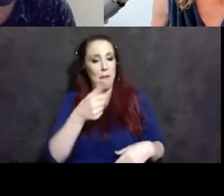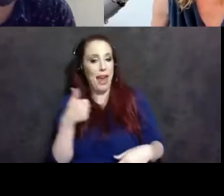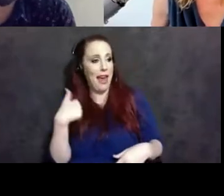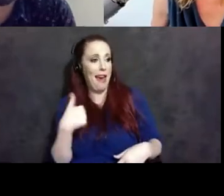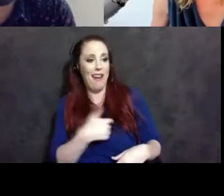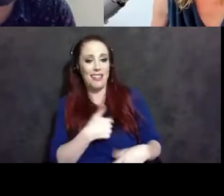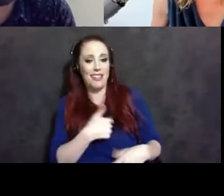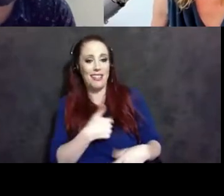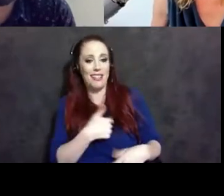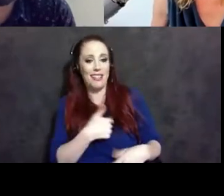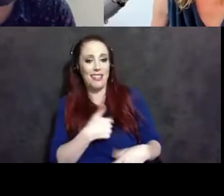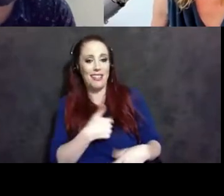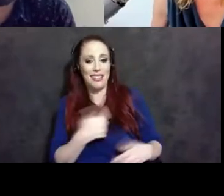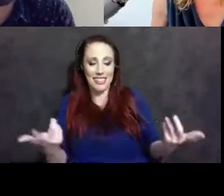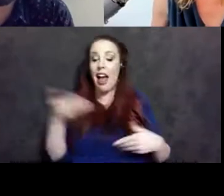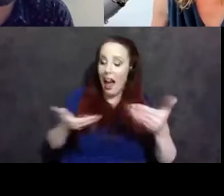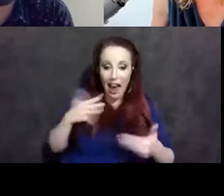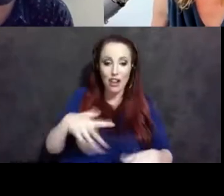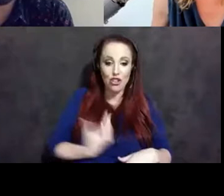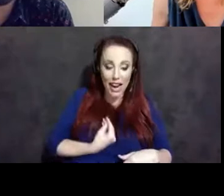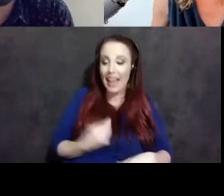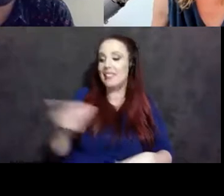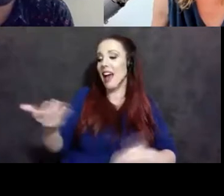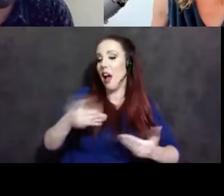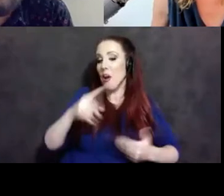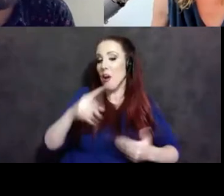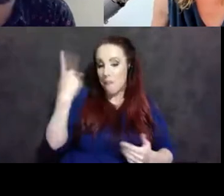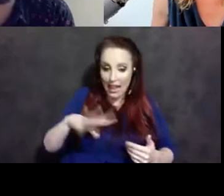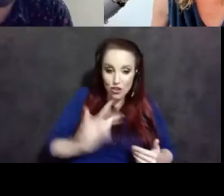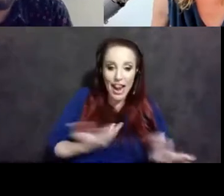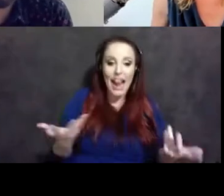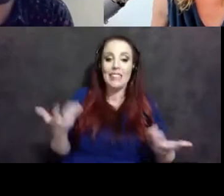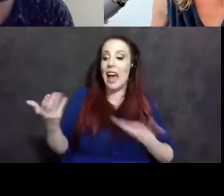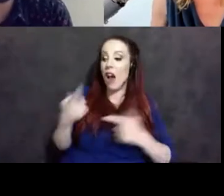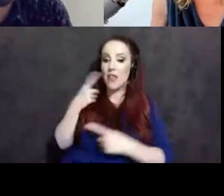Pay, hire transgender people, hire black transgender people, hire them to be the CEO, the COO,